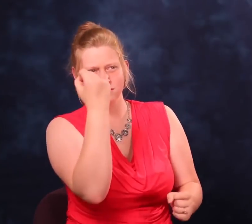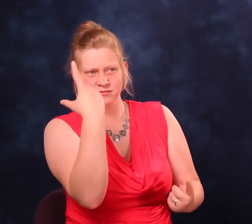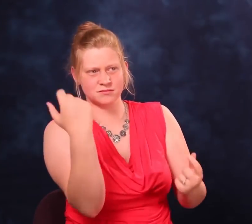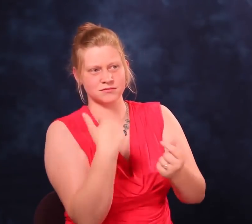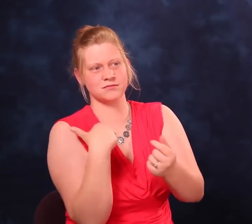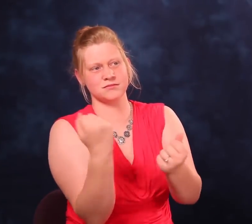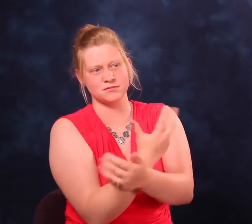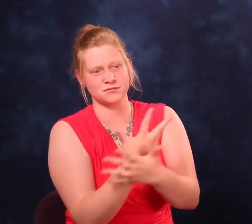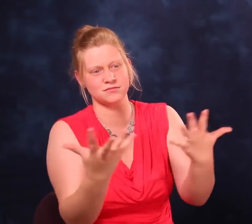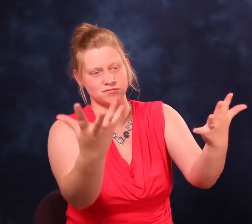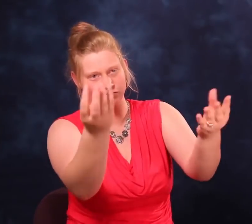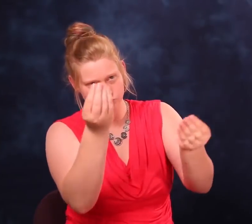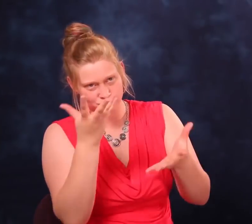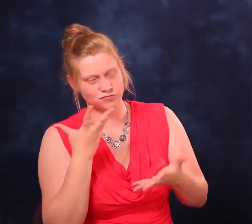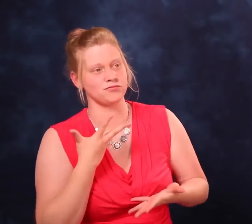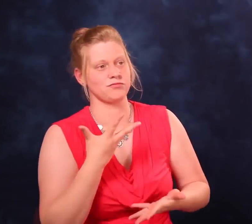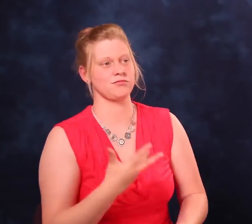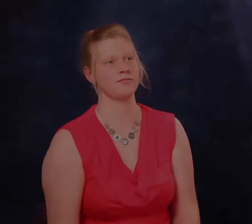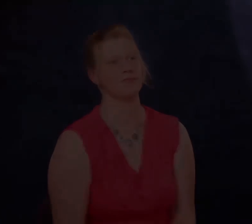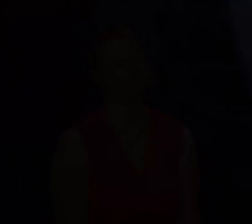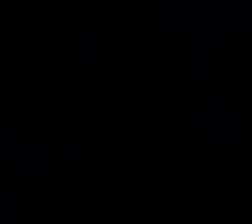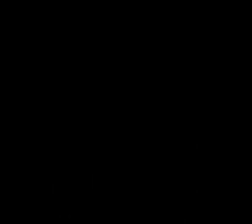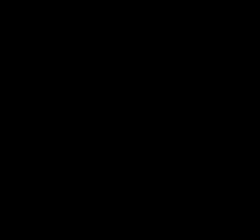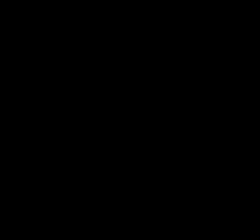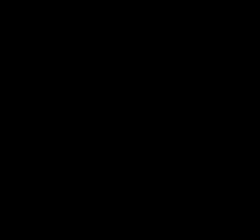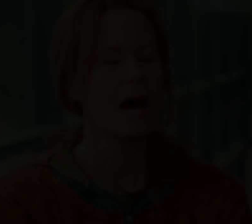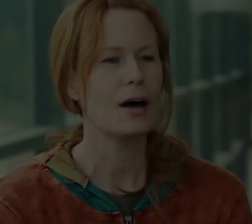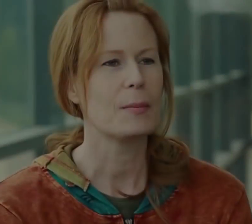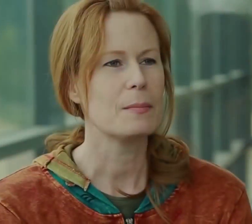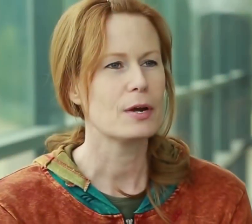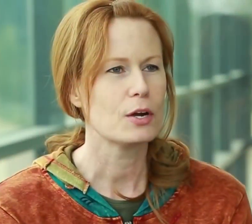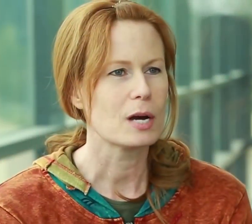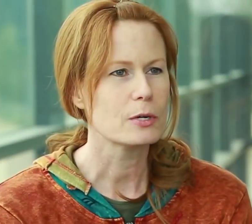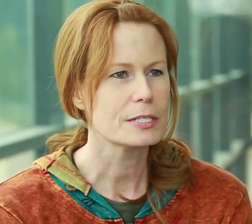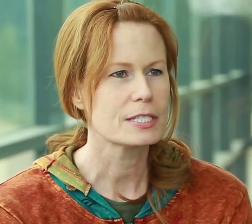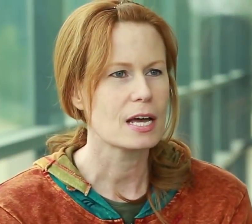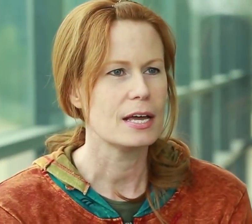sure I understand everything that's said to me. Mary: Um, I'm Mary Roberts.